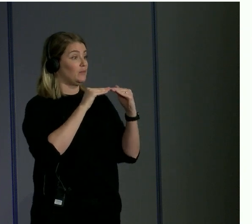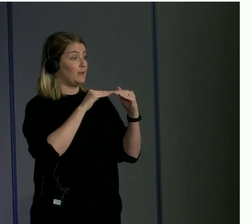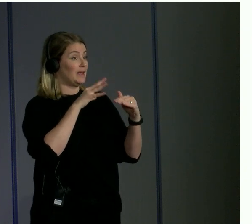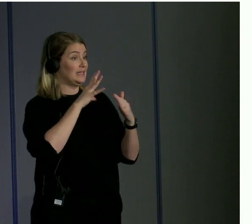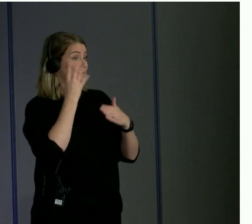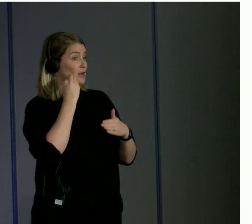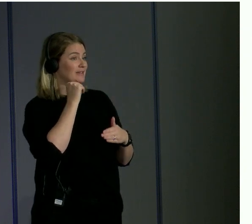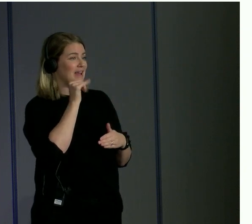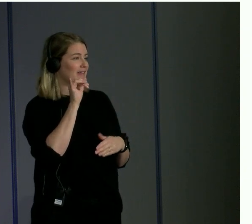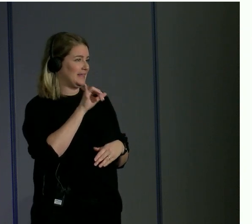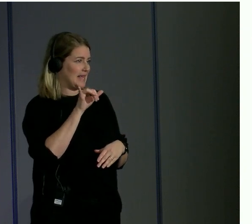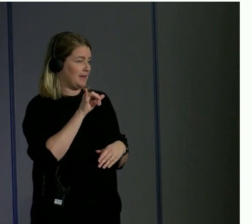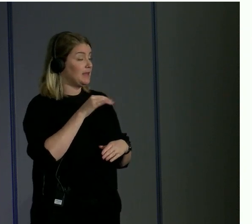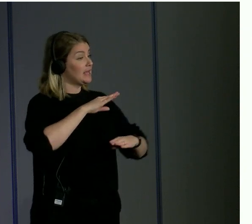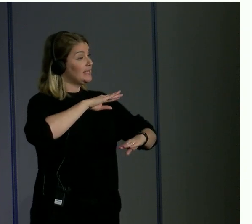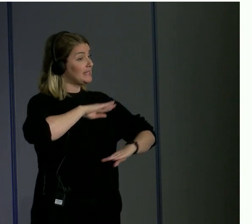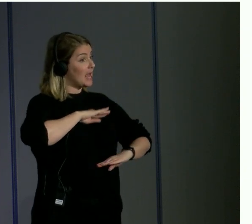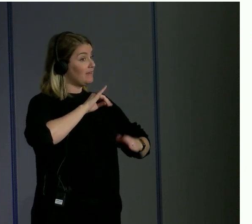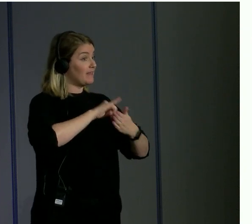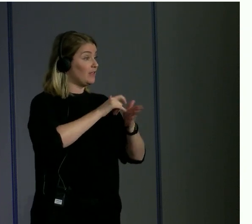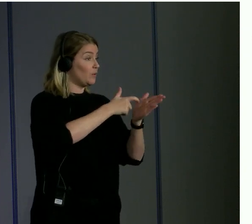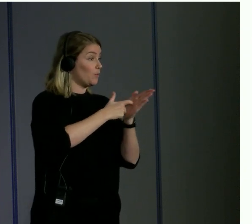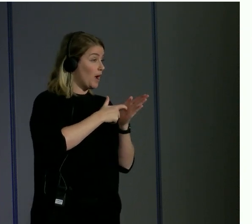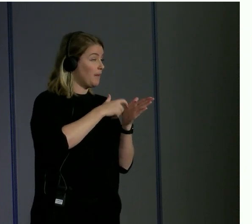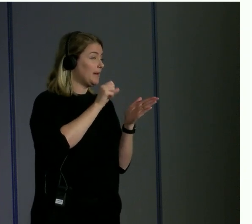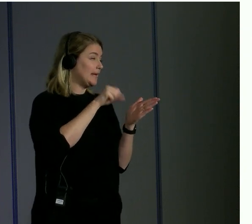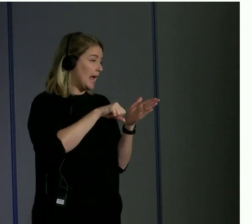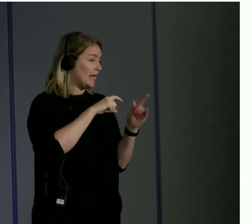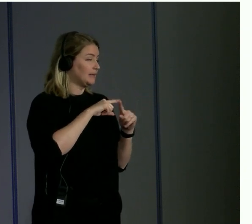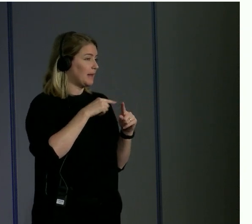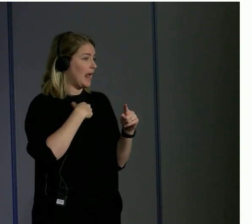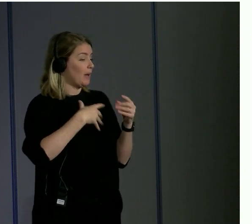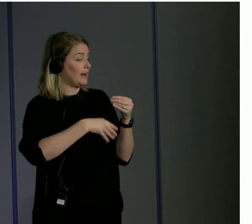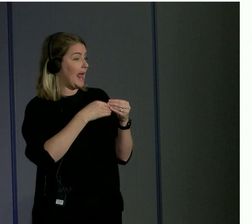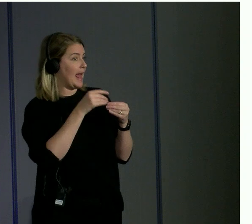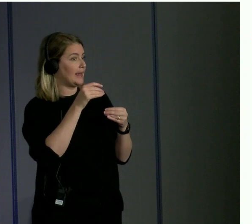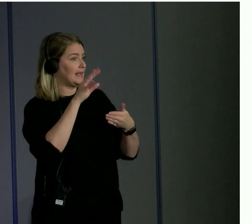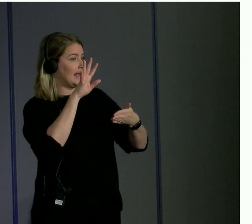Yes, you've satisfied the requirement, but then I would probably add a table summary to that table,